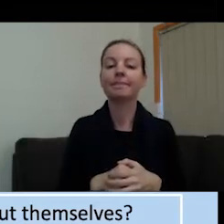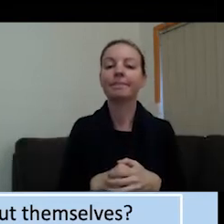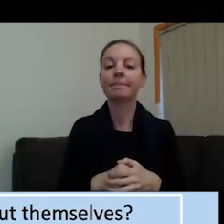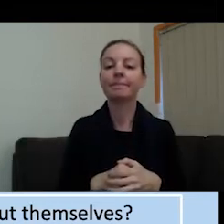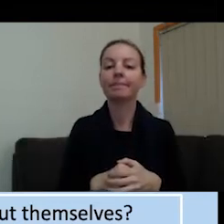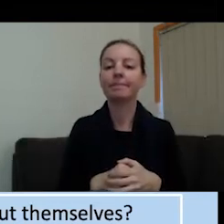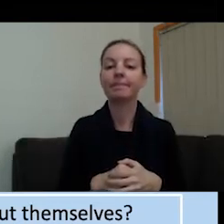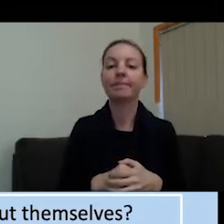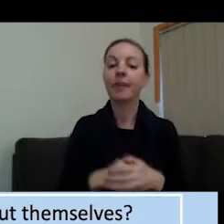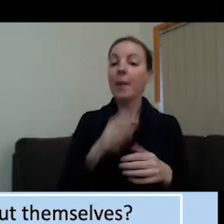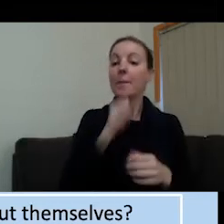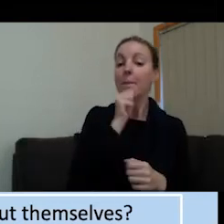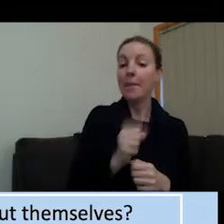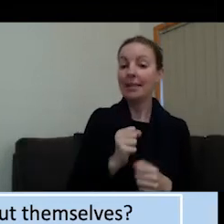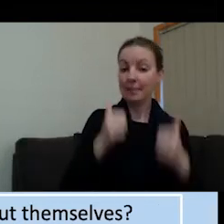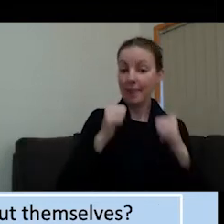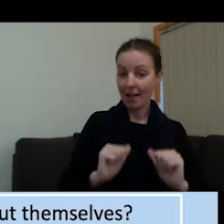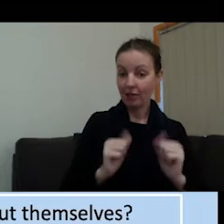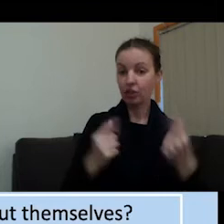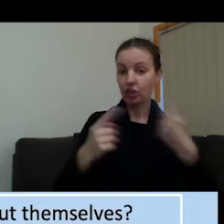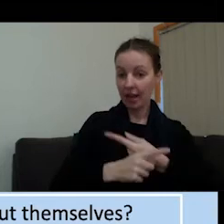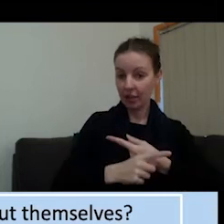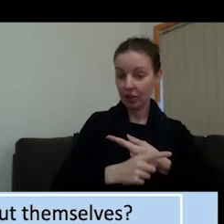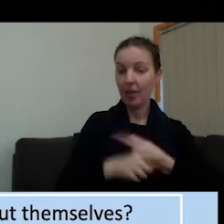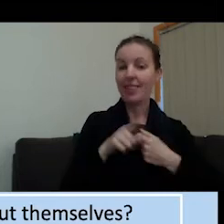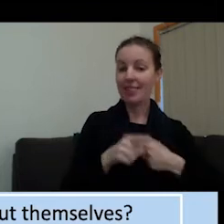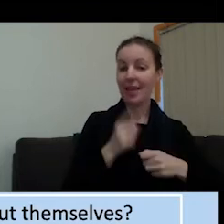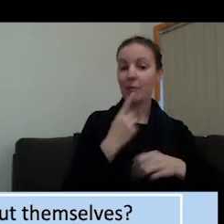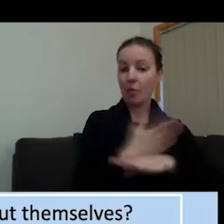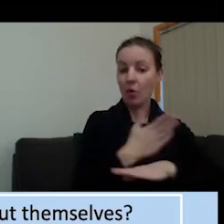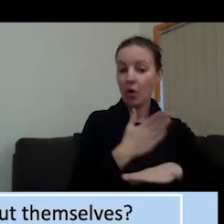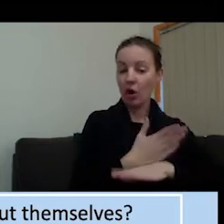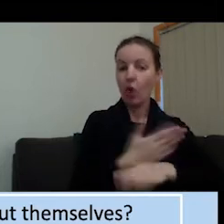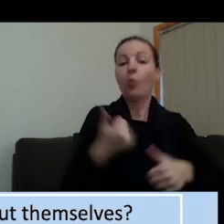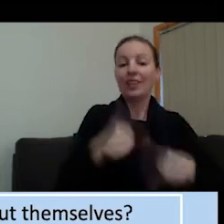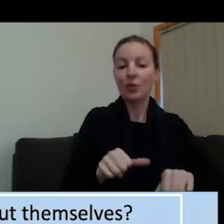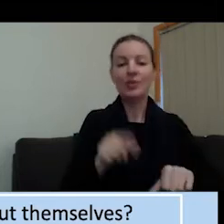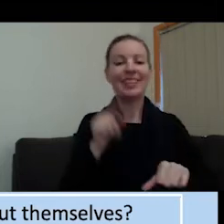actually use this activity to explore or open up men's thinking